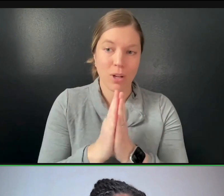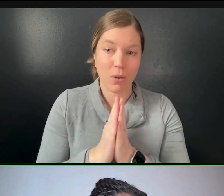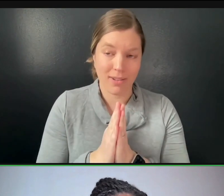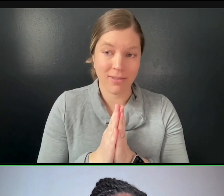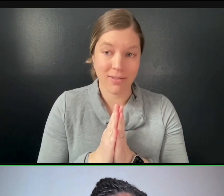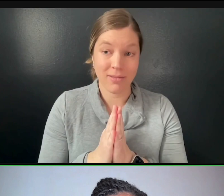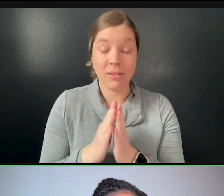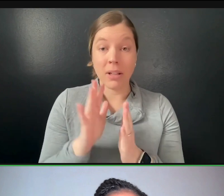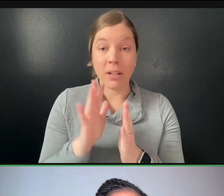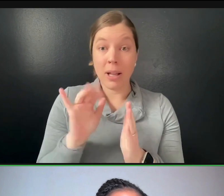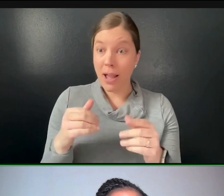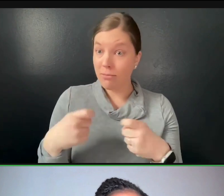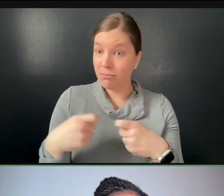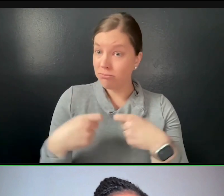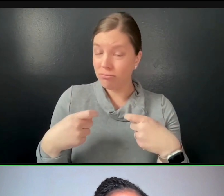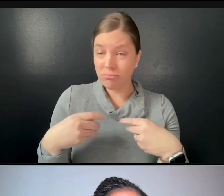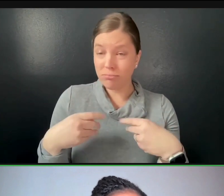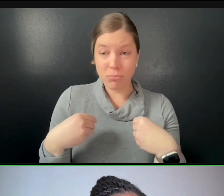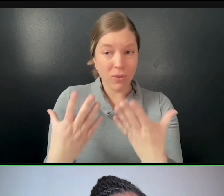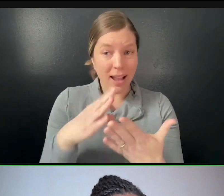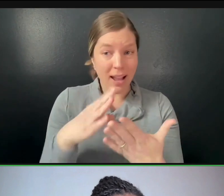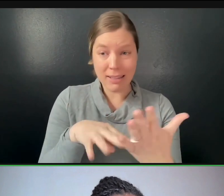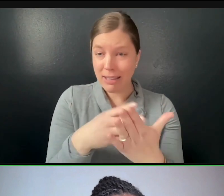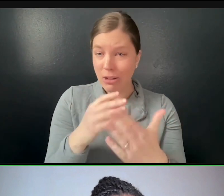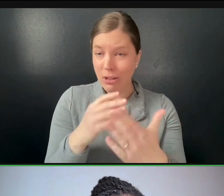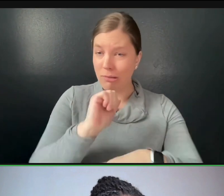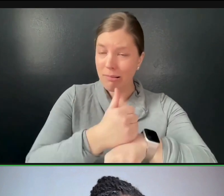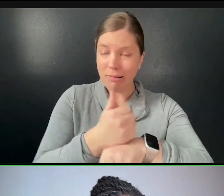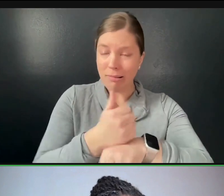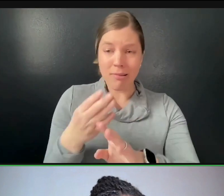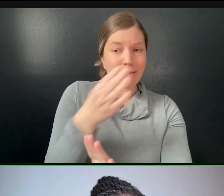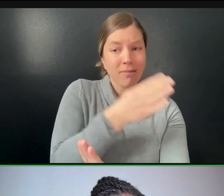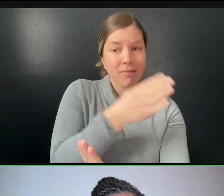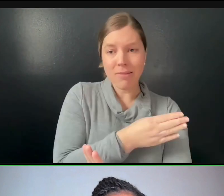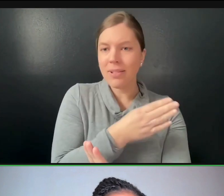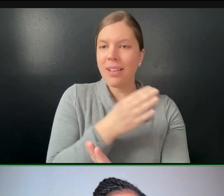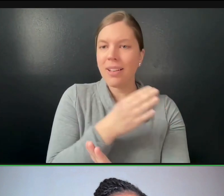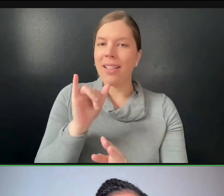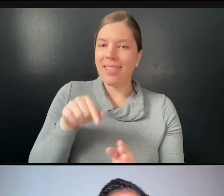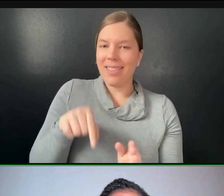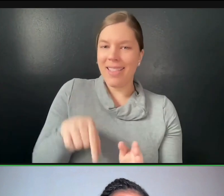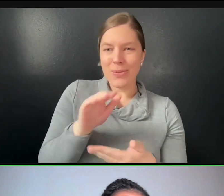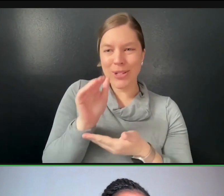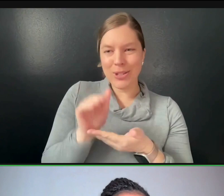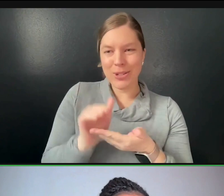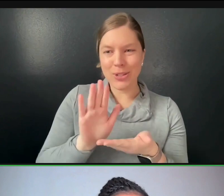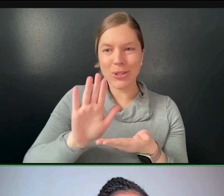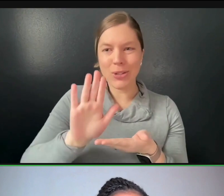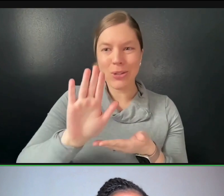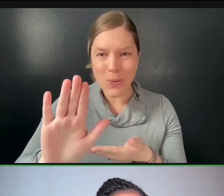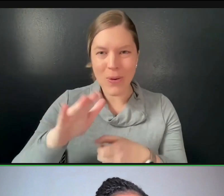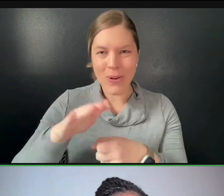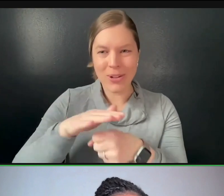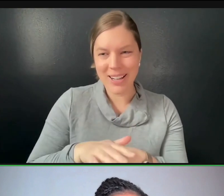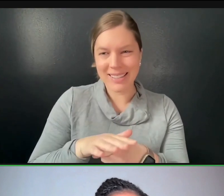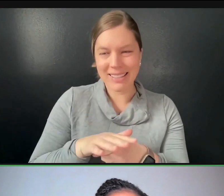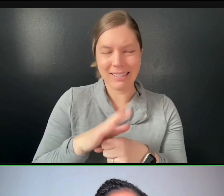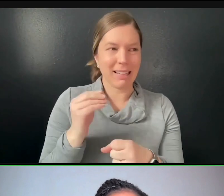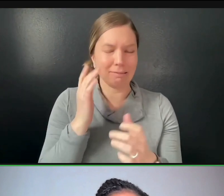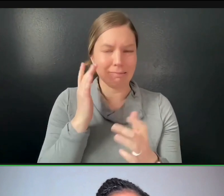and captions or stream texts available without having to make a request. This way, you're able to schedule in advance